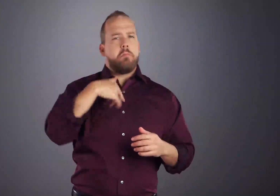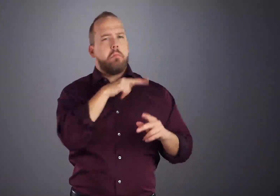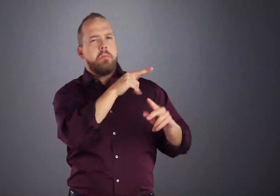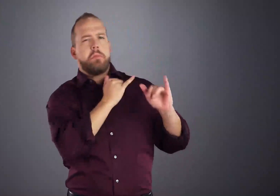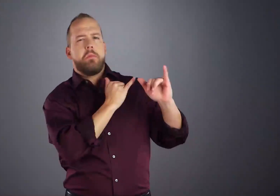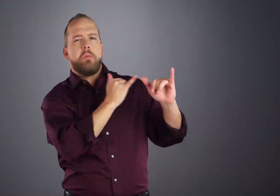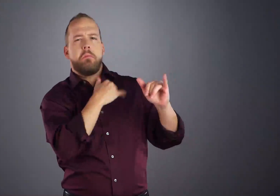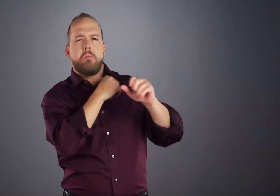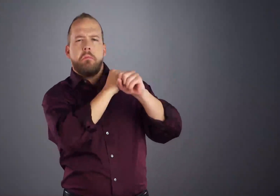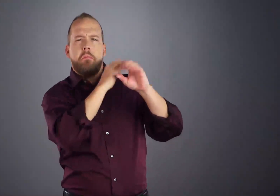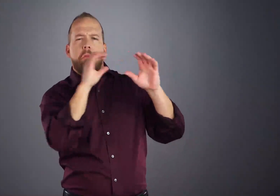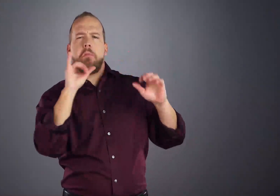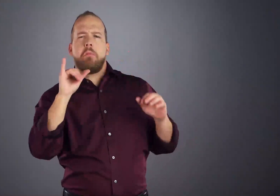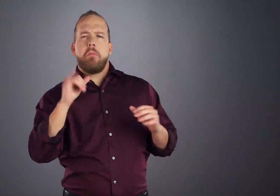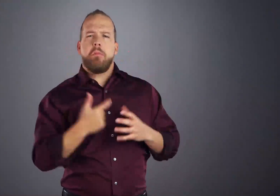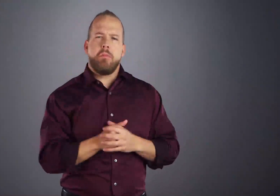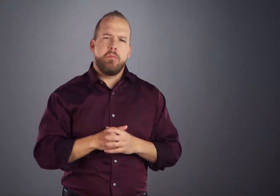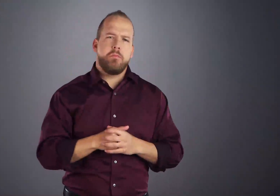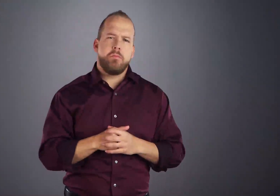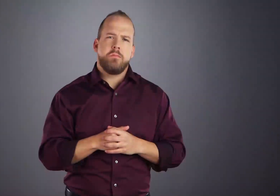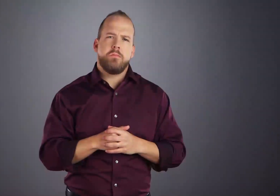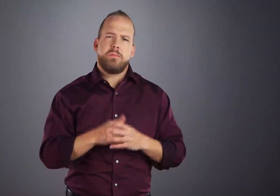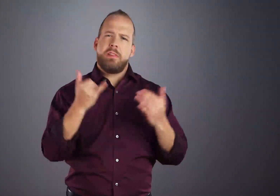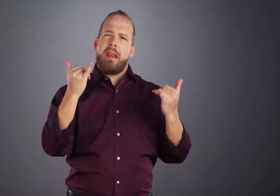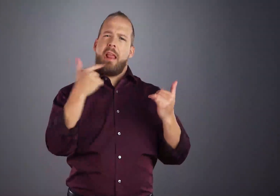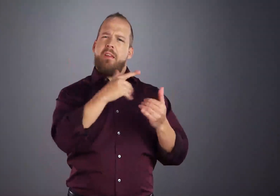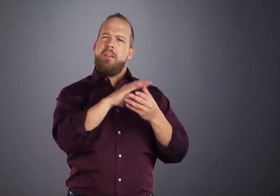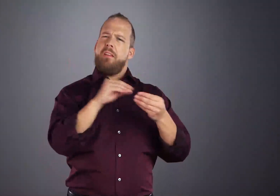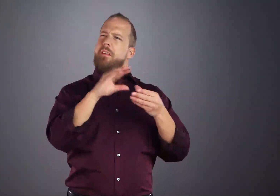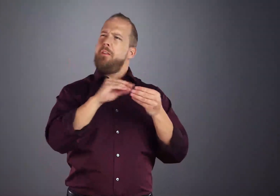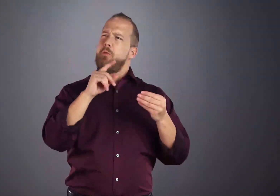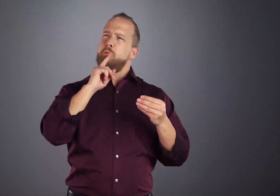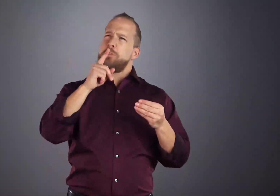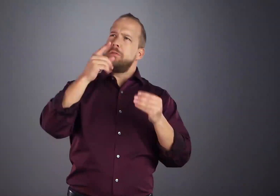but his denial of the preacher’s right to tell him how he must listen;